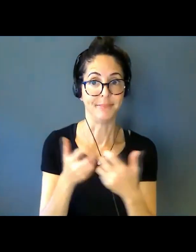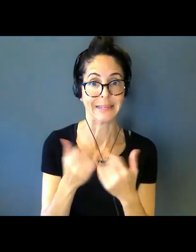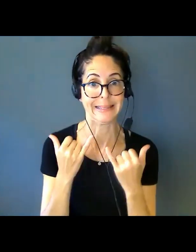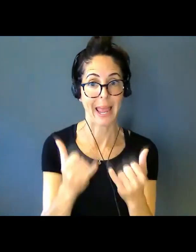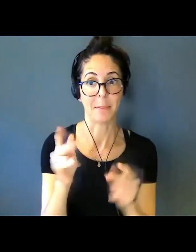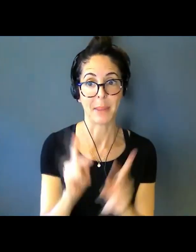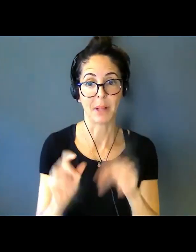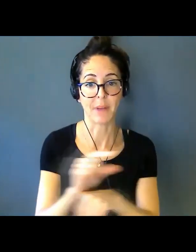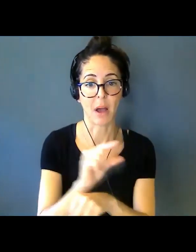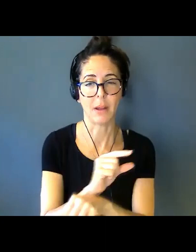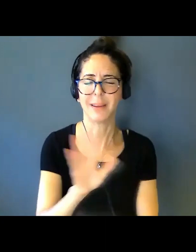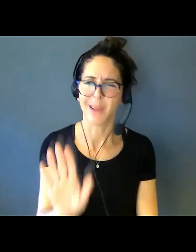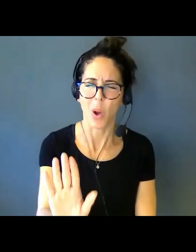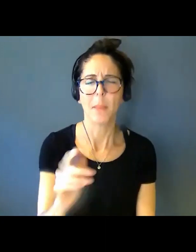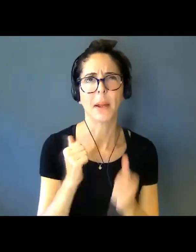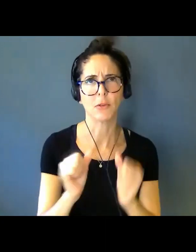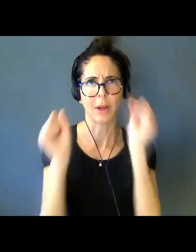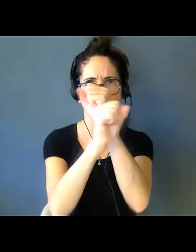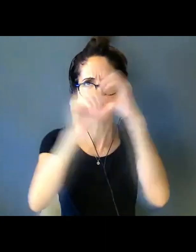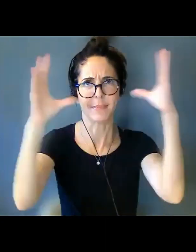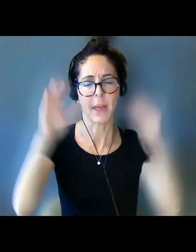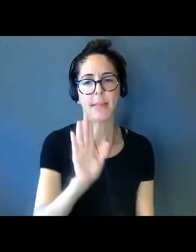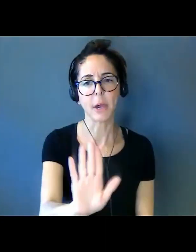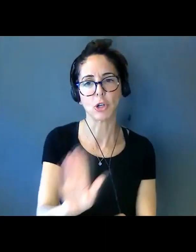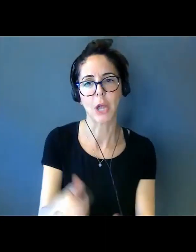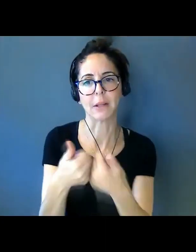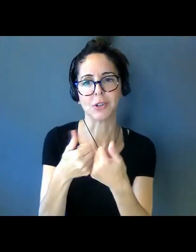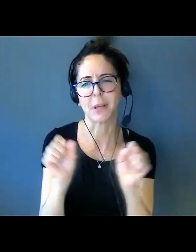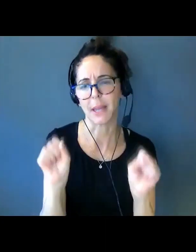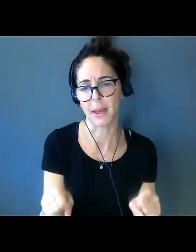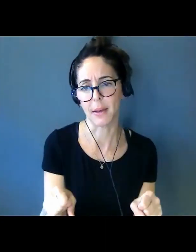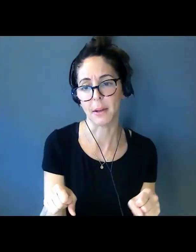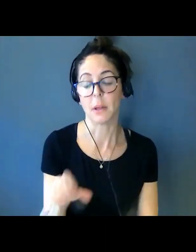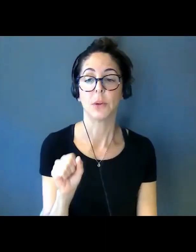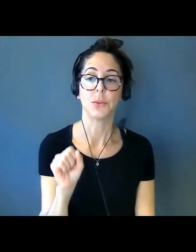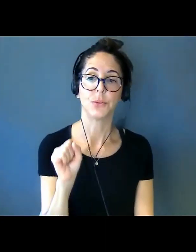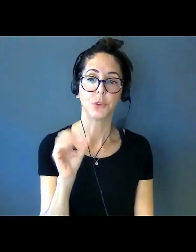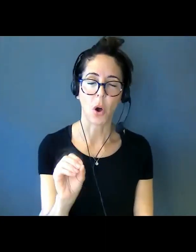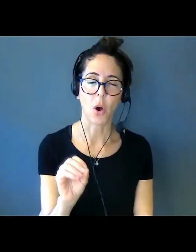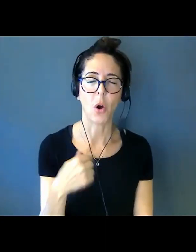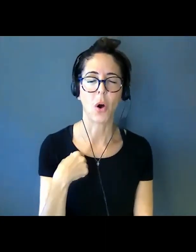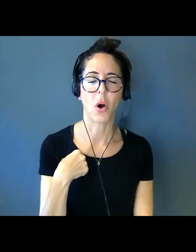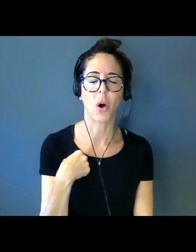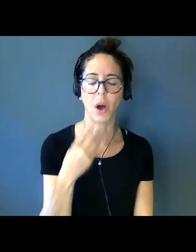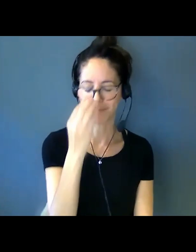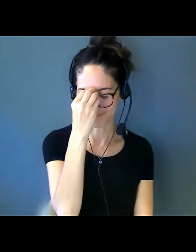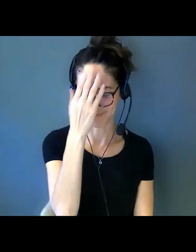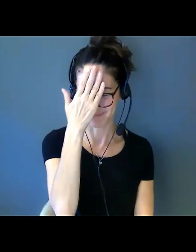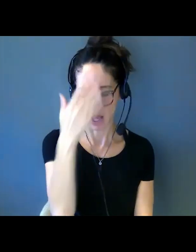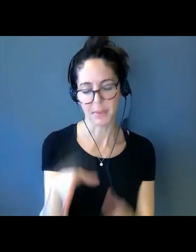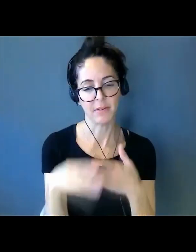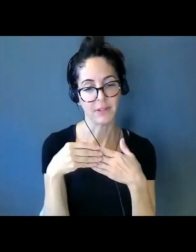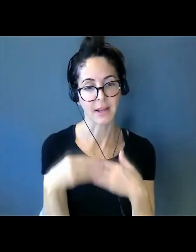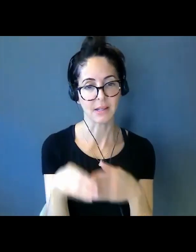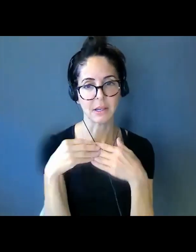is not a two-day kind of thing. So, I have learned to be flexible and to be able to listen to what’s